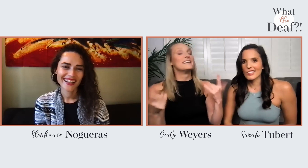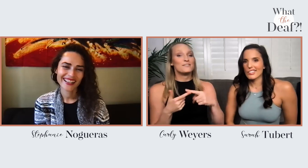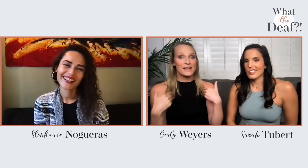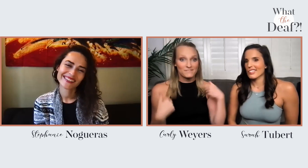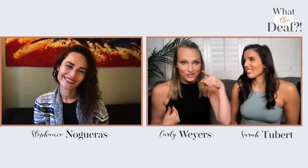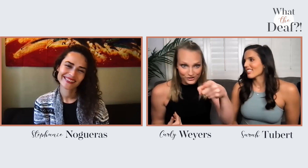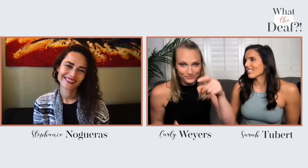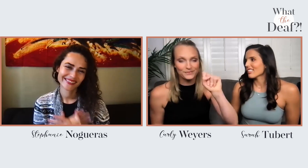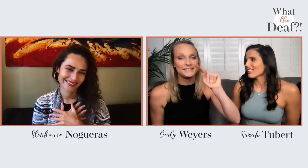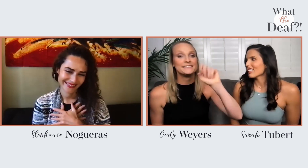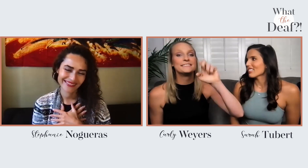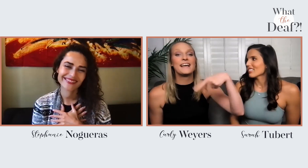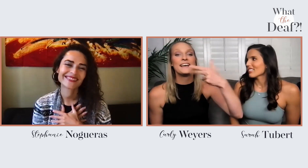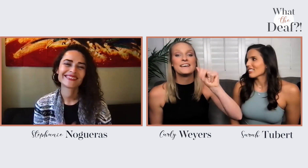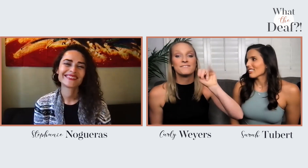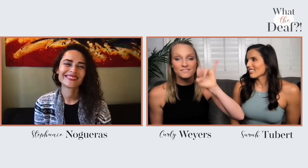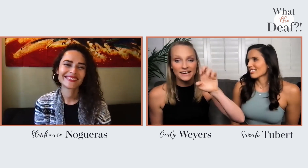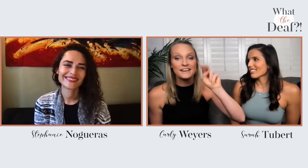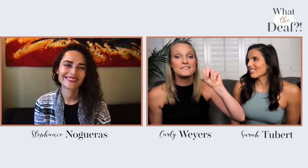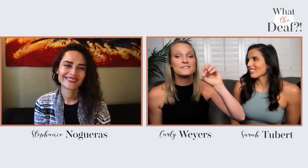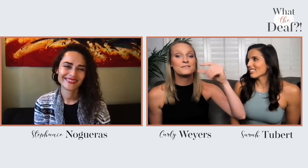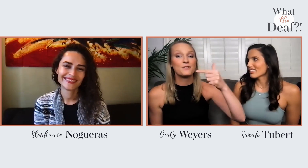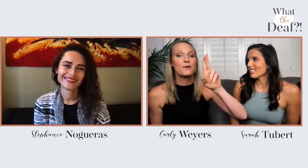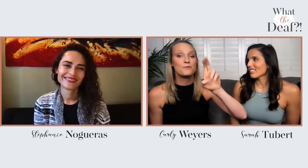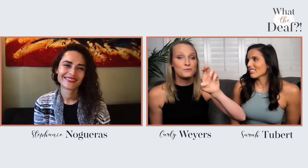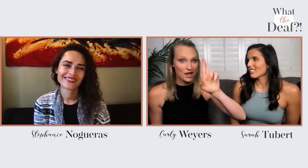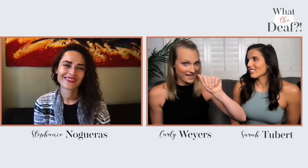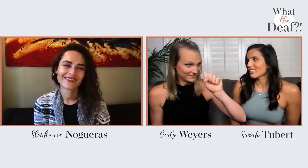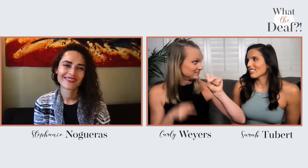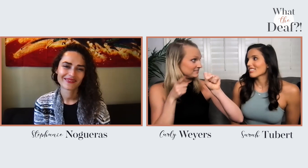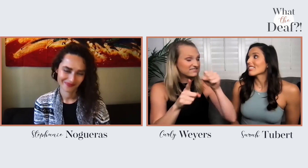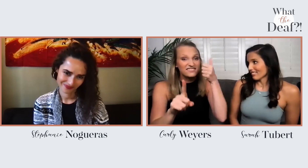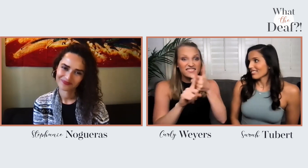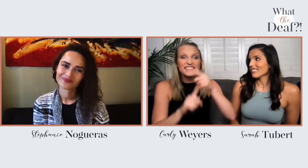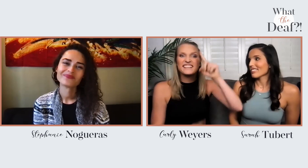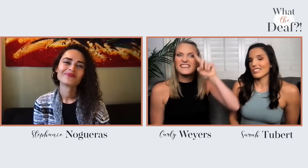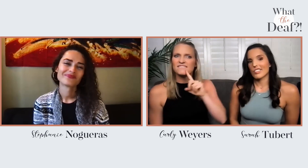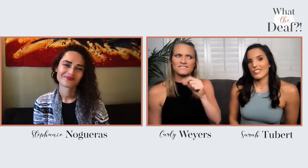We are so thrilled to have Stephanie Nogueras here with us today.